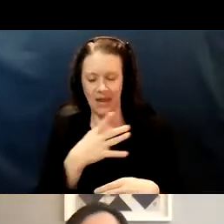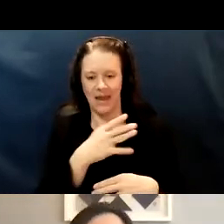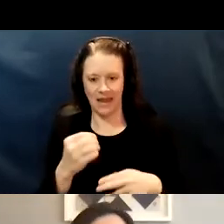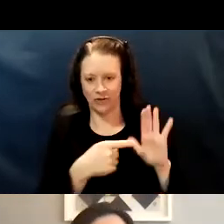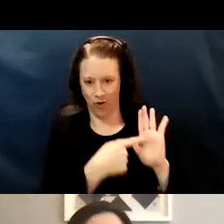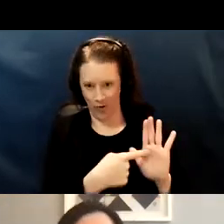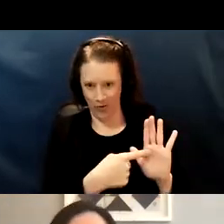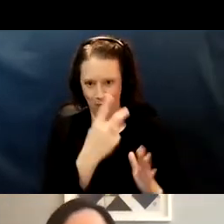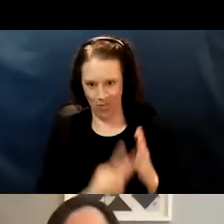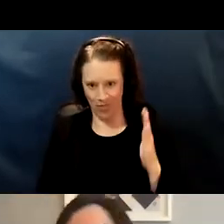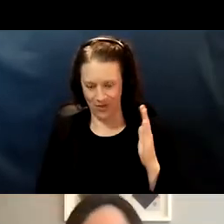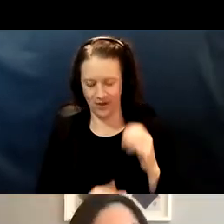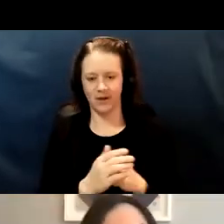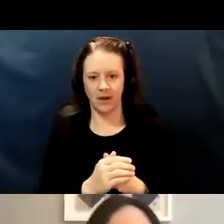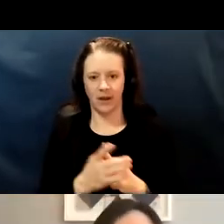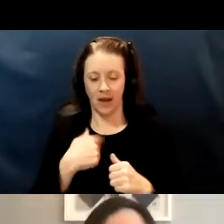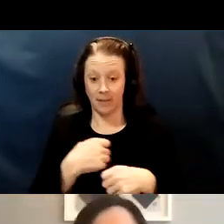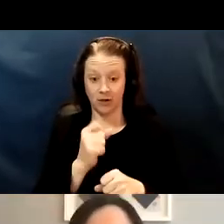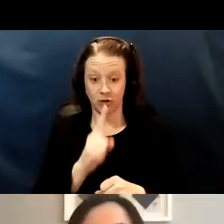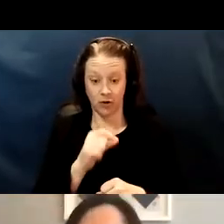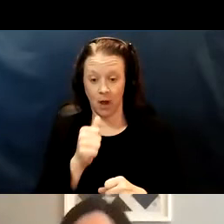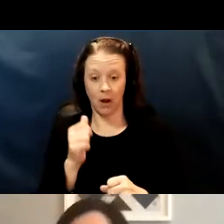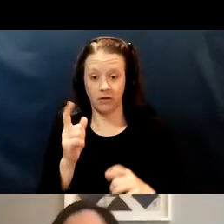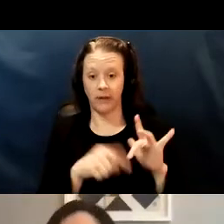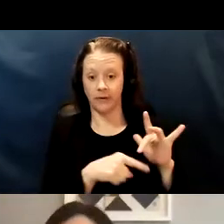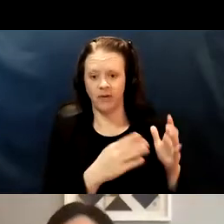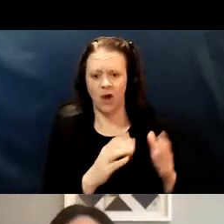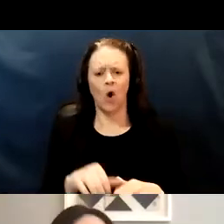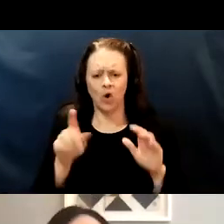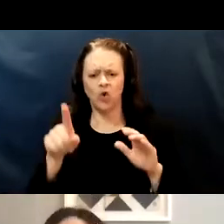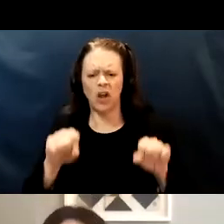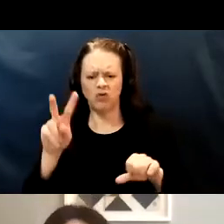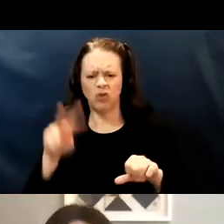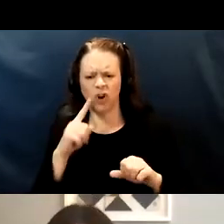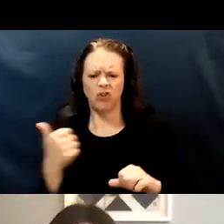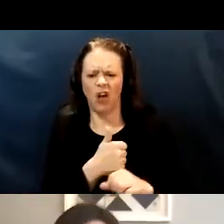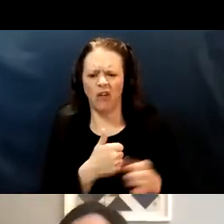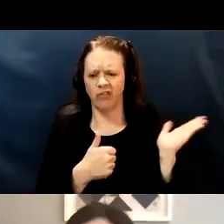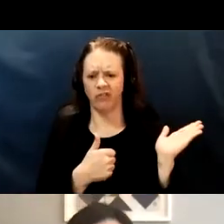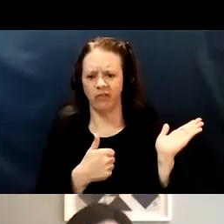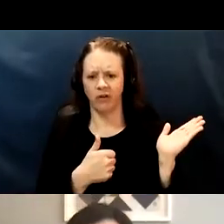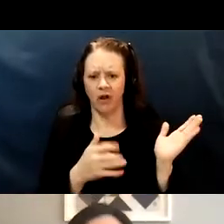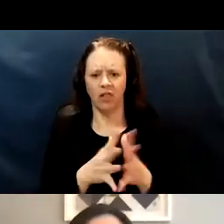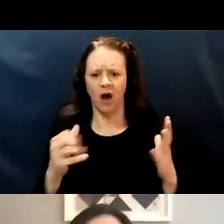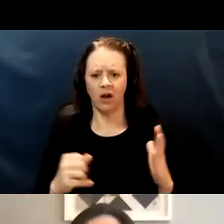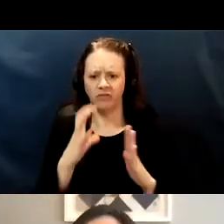So I can I'm making sure that I'm not saying oh, you can read for yourself there's a lot of text here. You can read it.